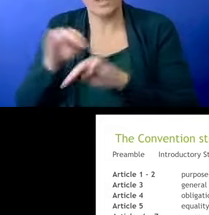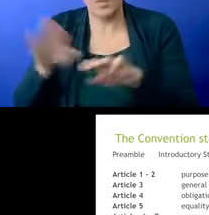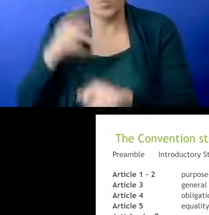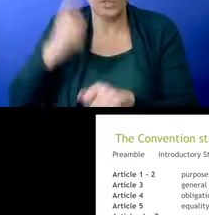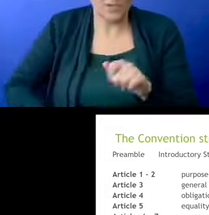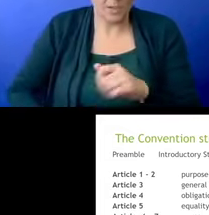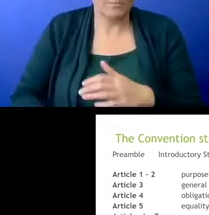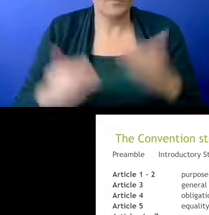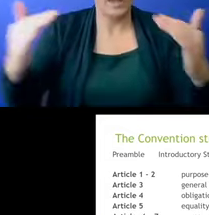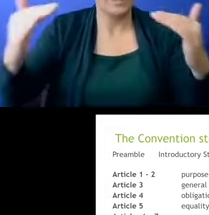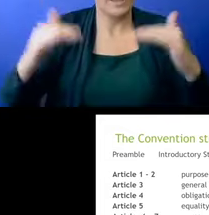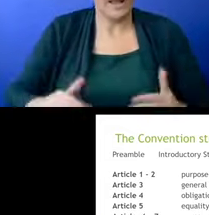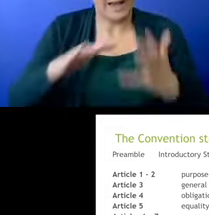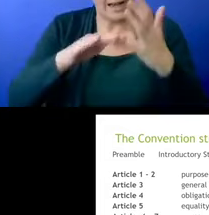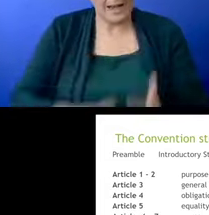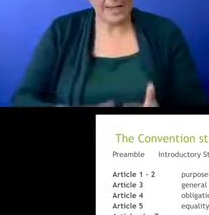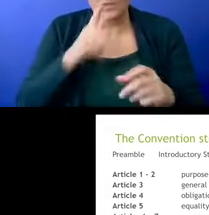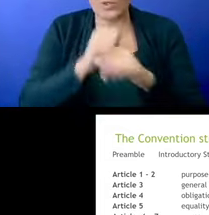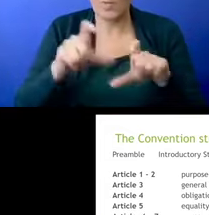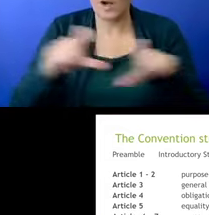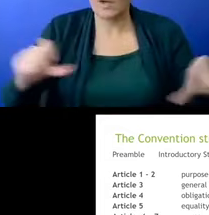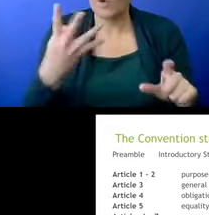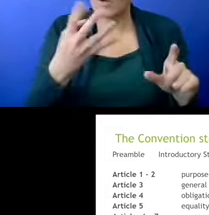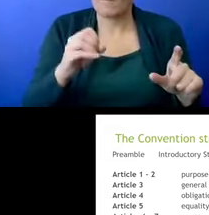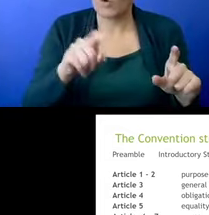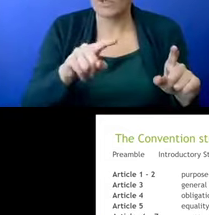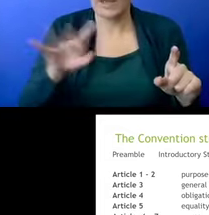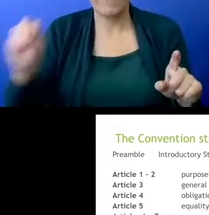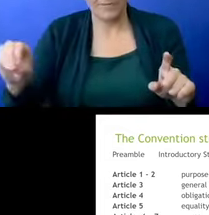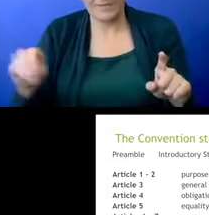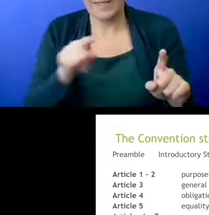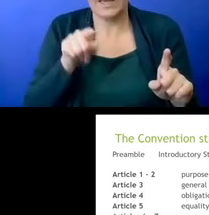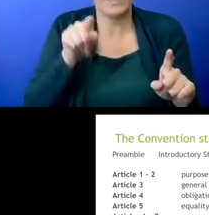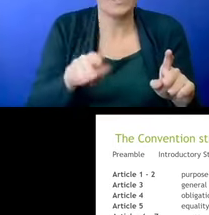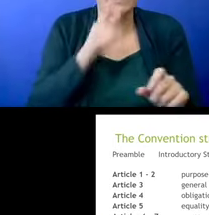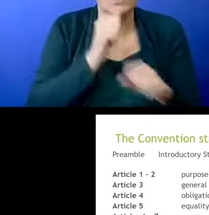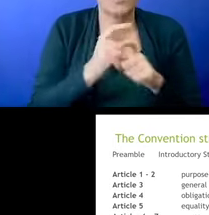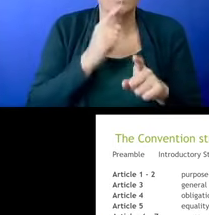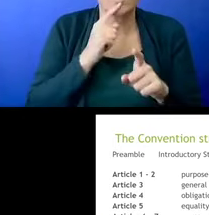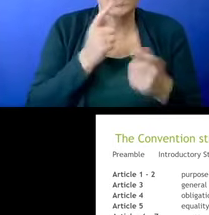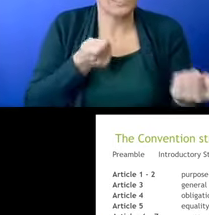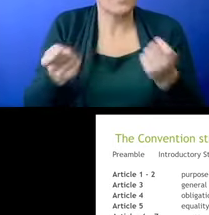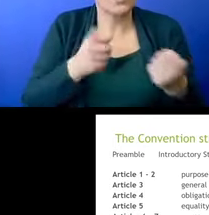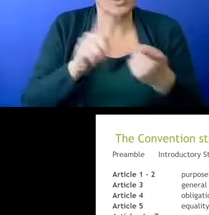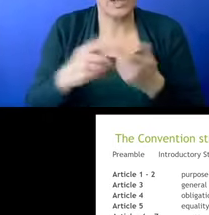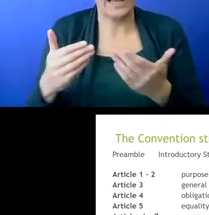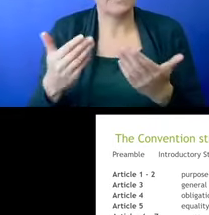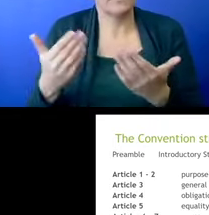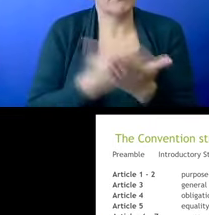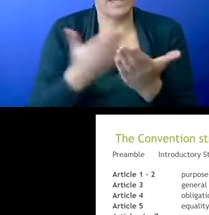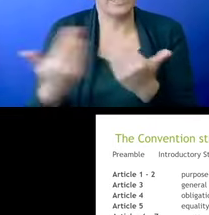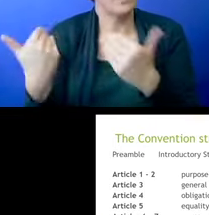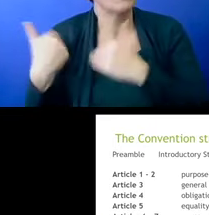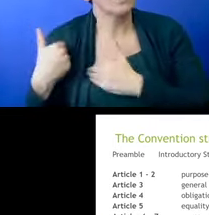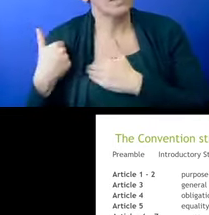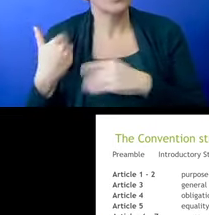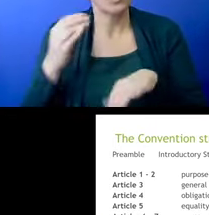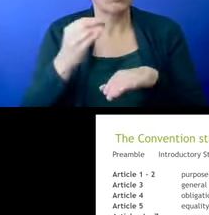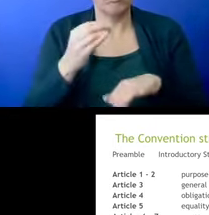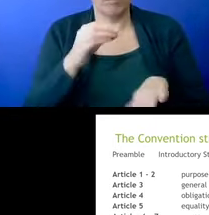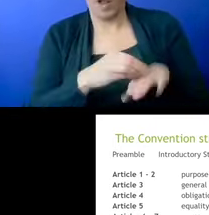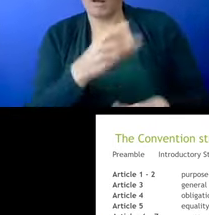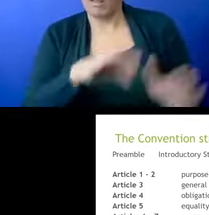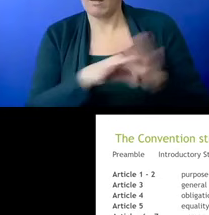Finally, we have Articles 40 and 50. They relate to both administrative and legal obligations on states.